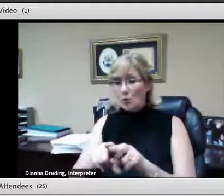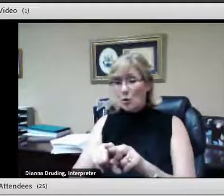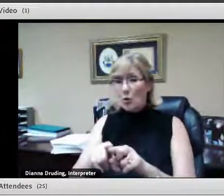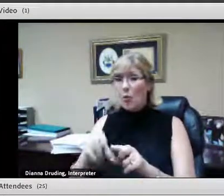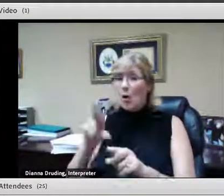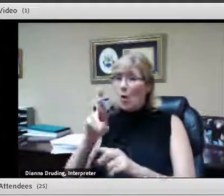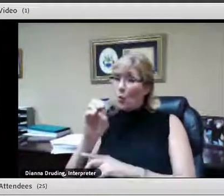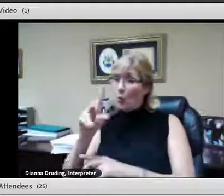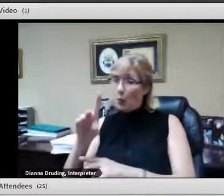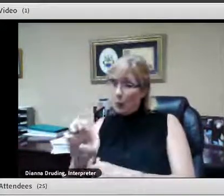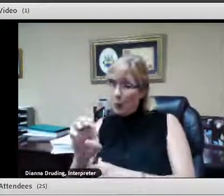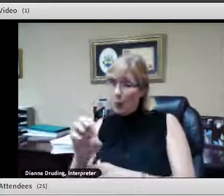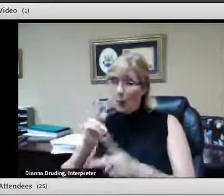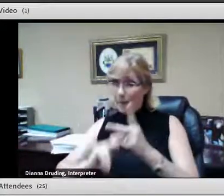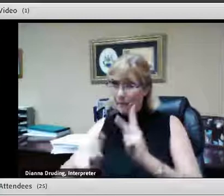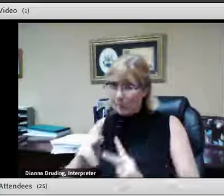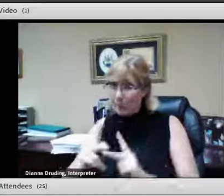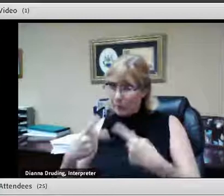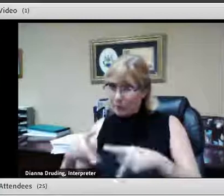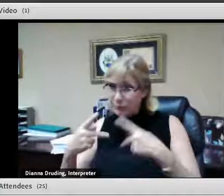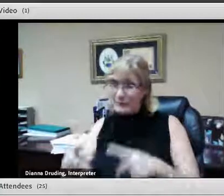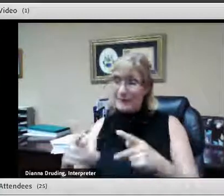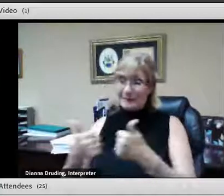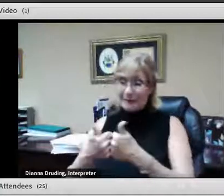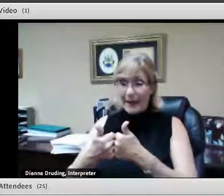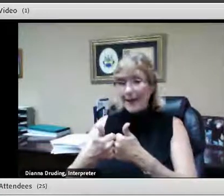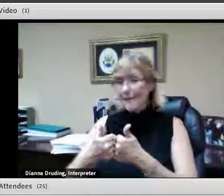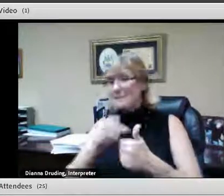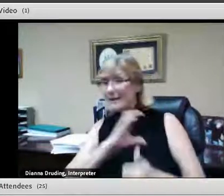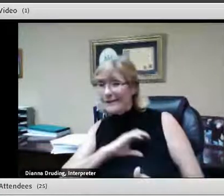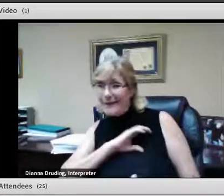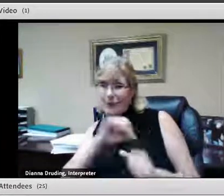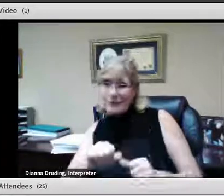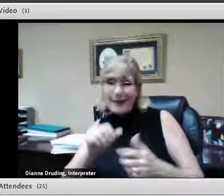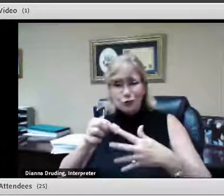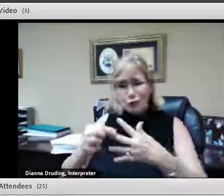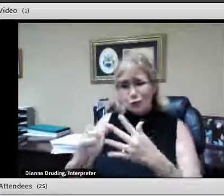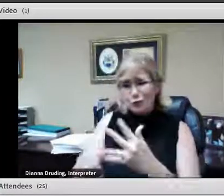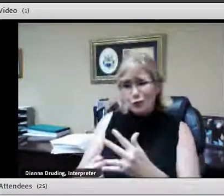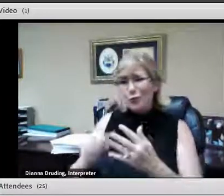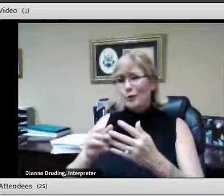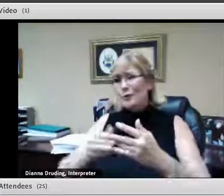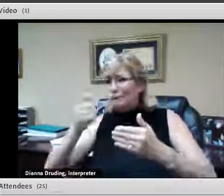where the game characters can make choices, and each choice leads to a different thing.